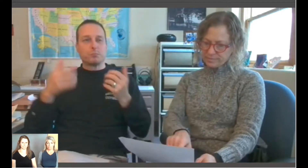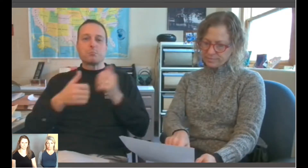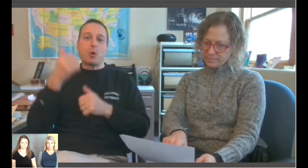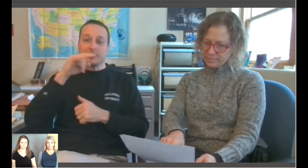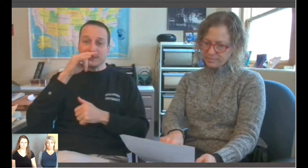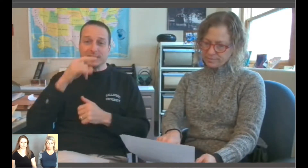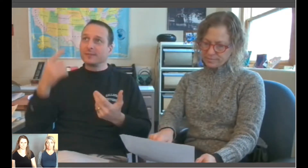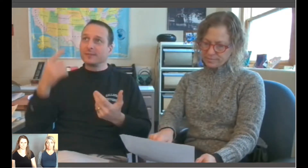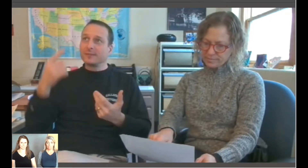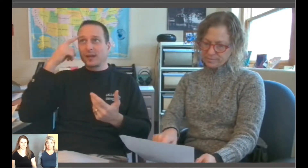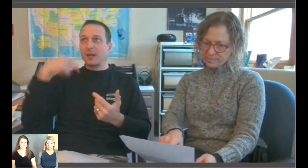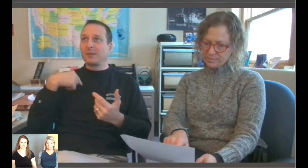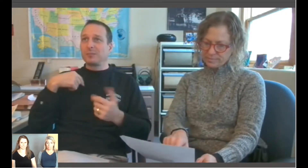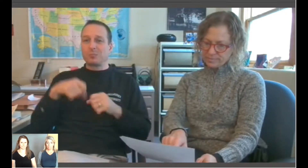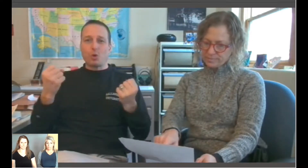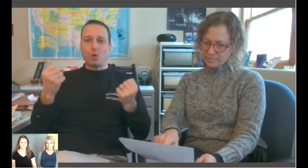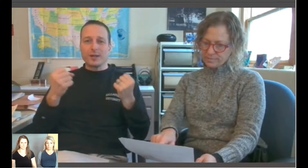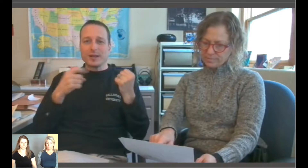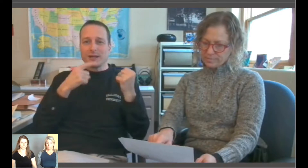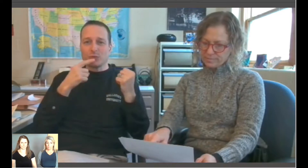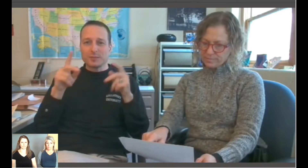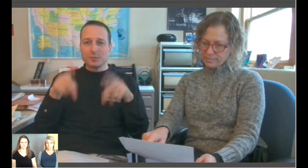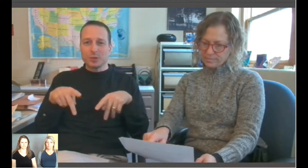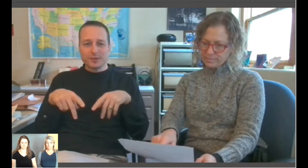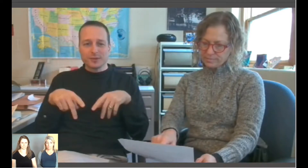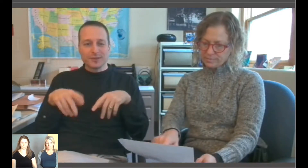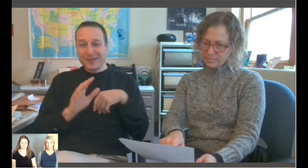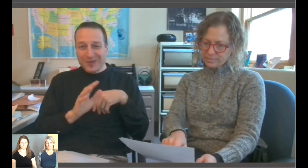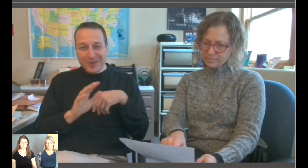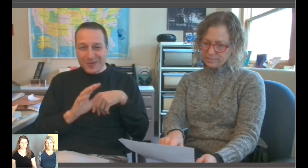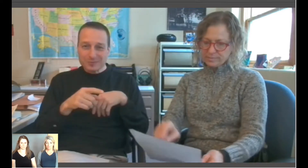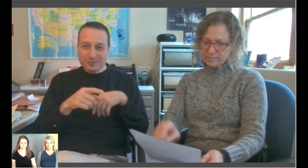Most children think that they're broken. They are a broken hearing person.